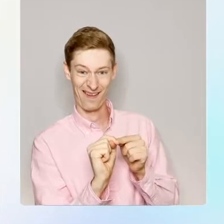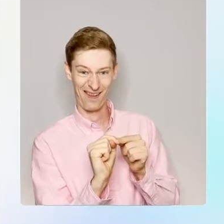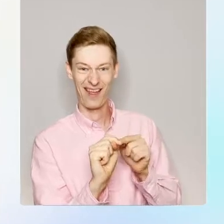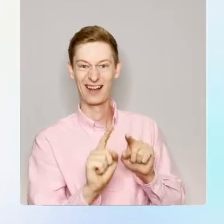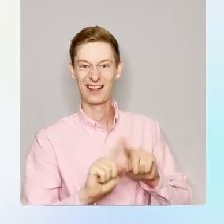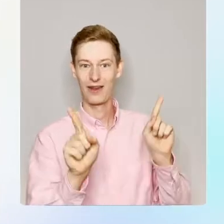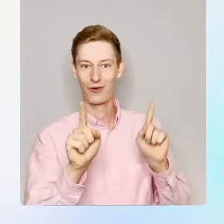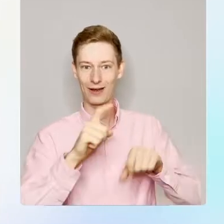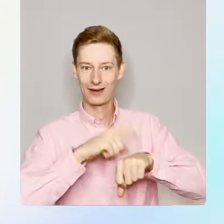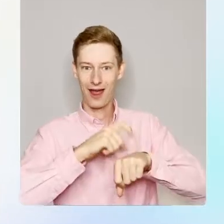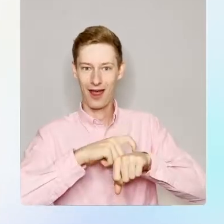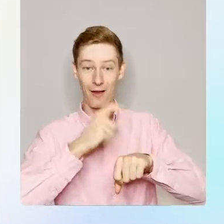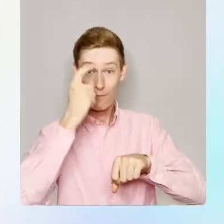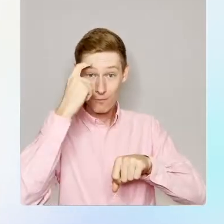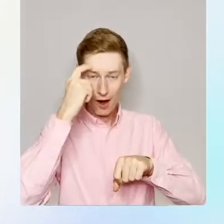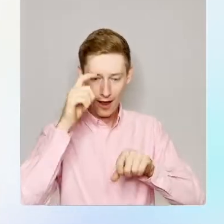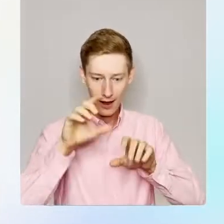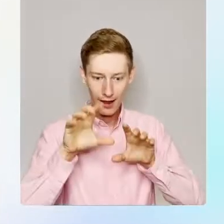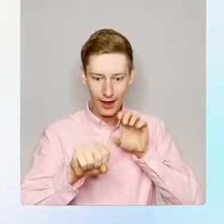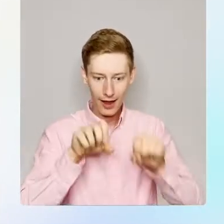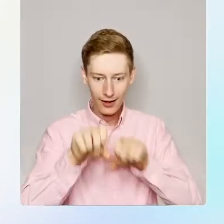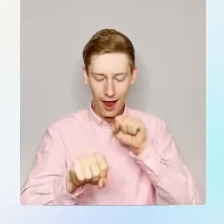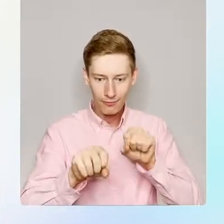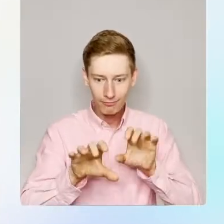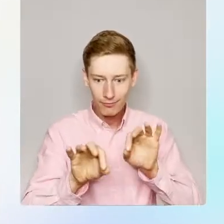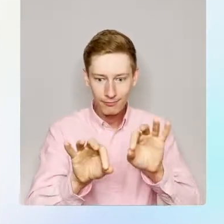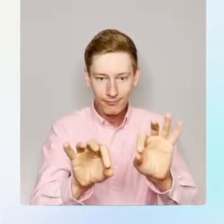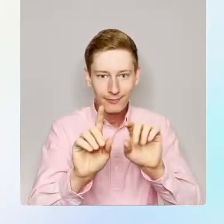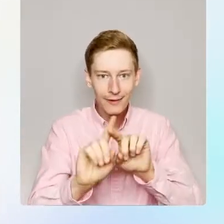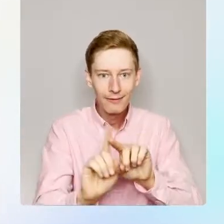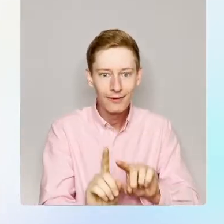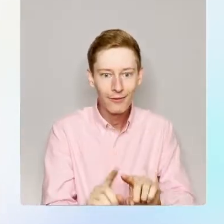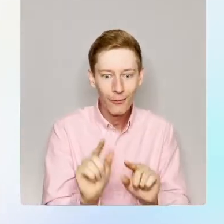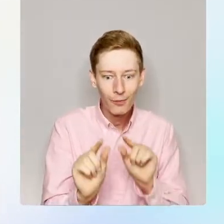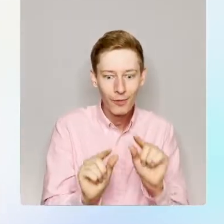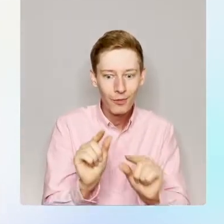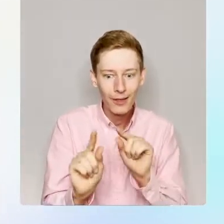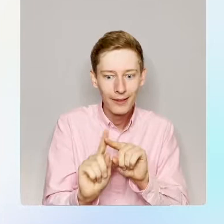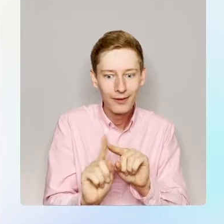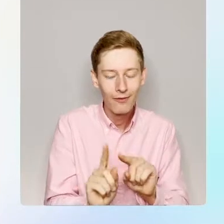The brain picks up on these tiny differences and helps us distinguish between front and back.